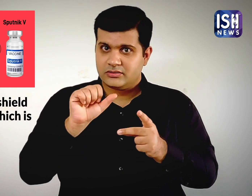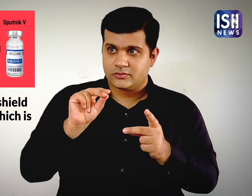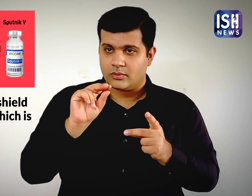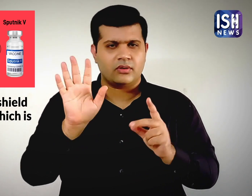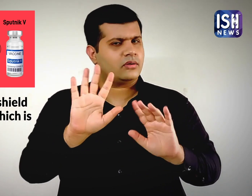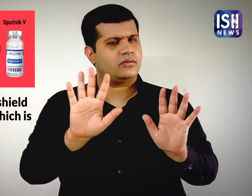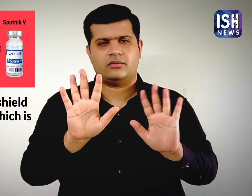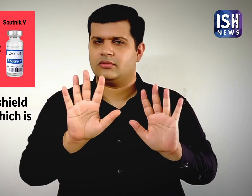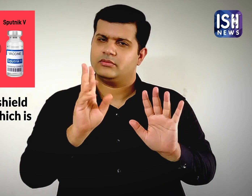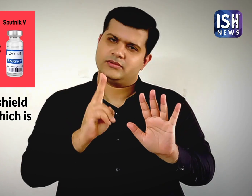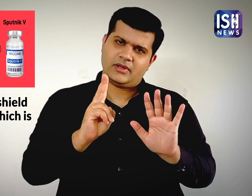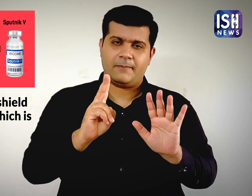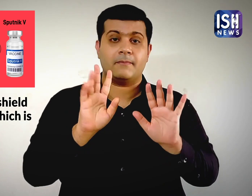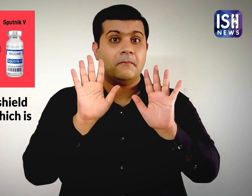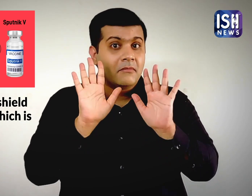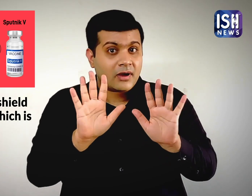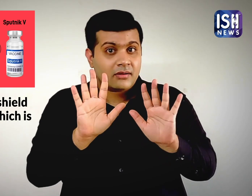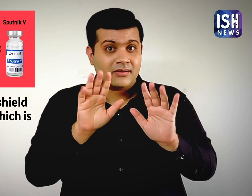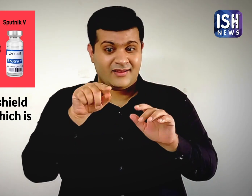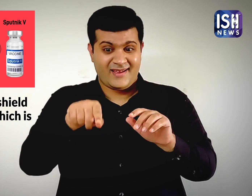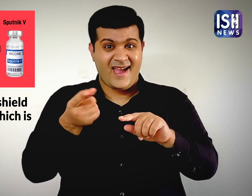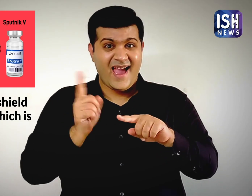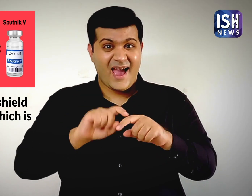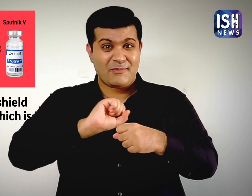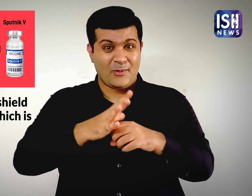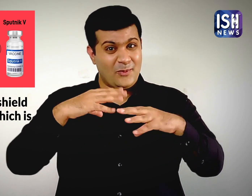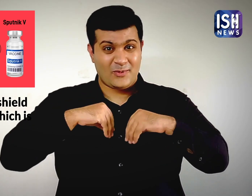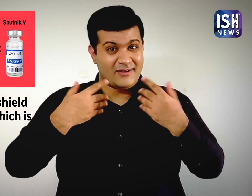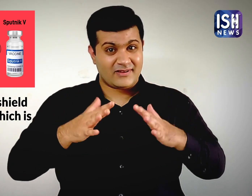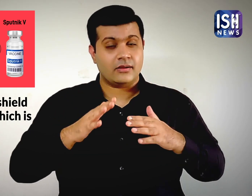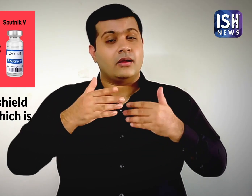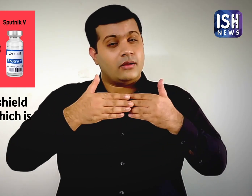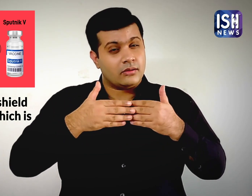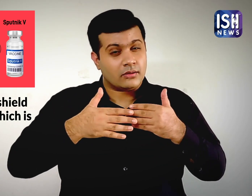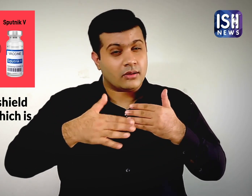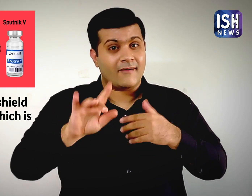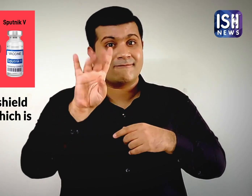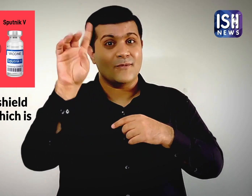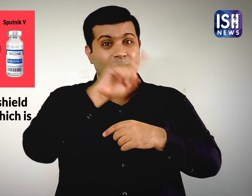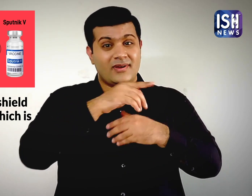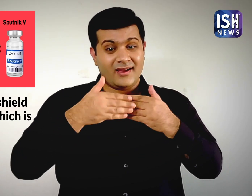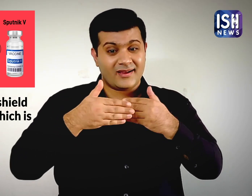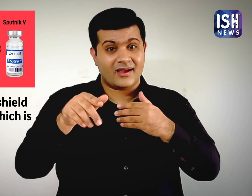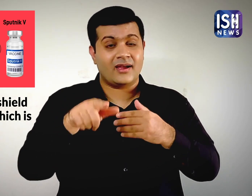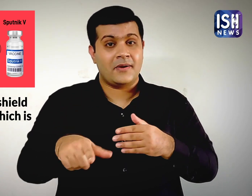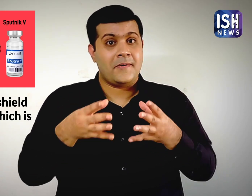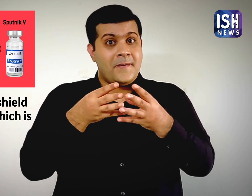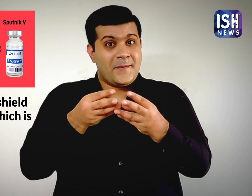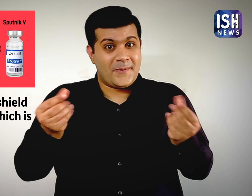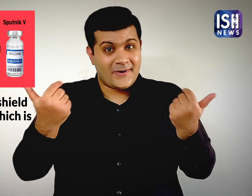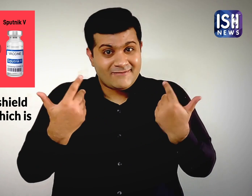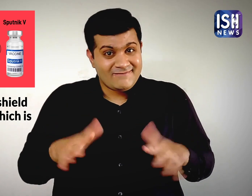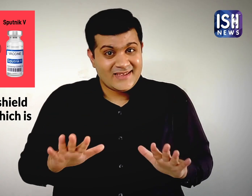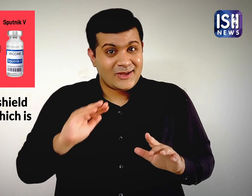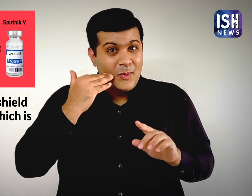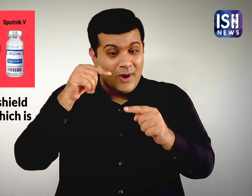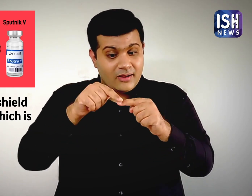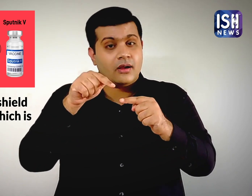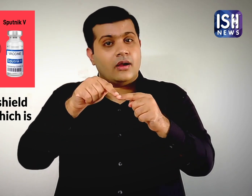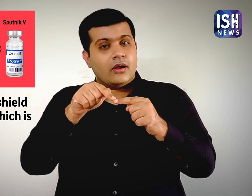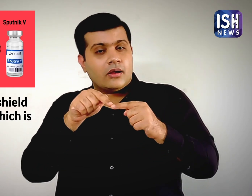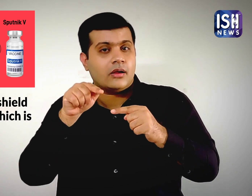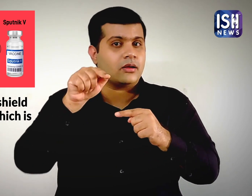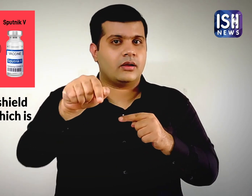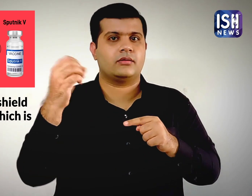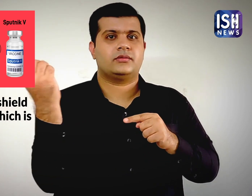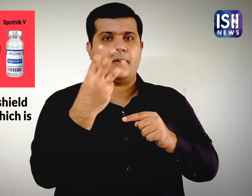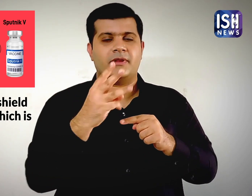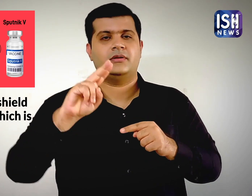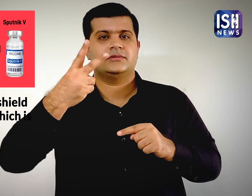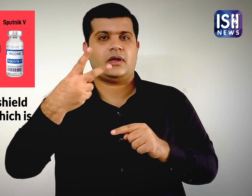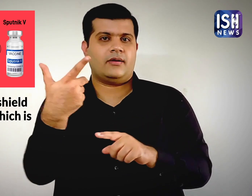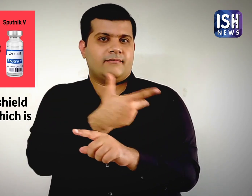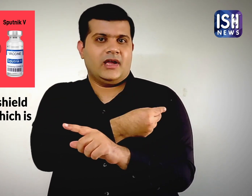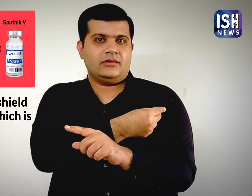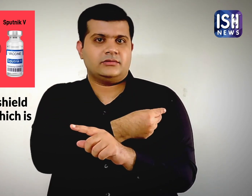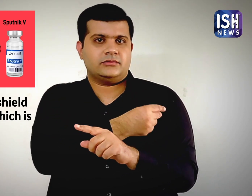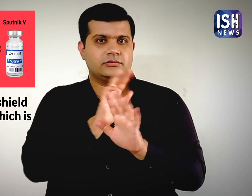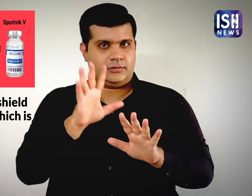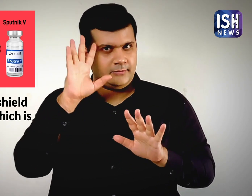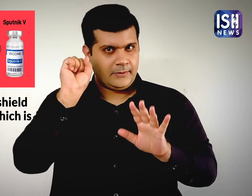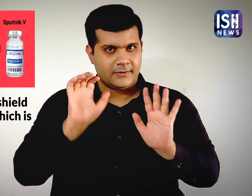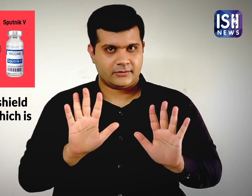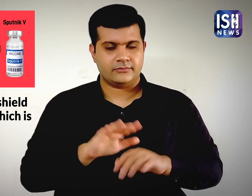then they have to wait for 3 months after recovering from the virus. Once 3 months are up, they can take the vaccine.